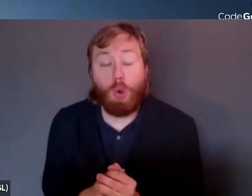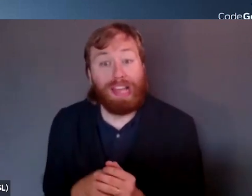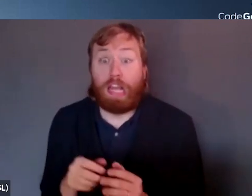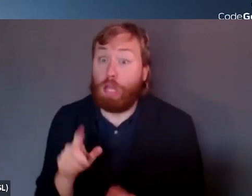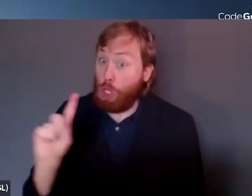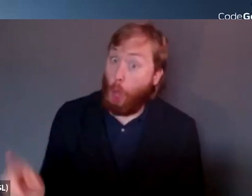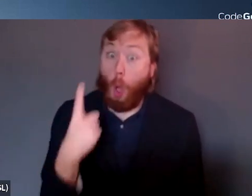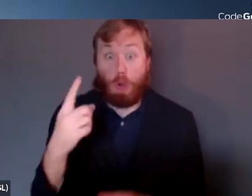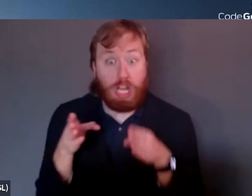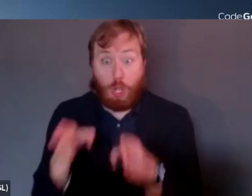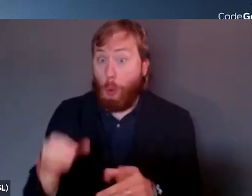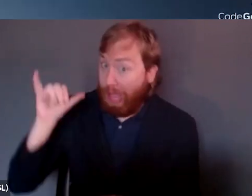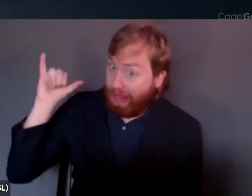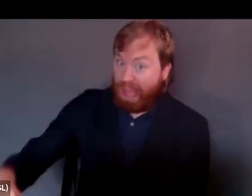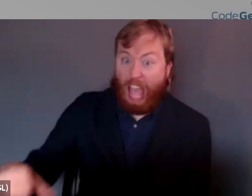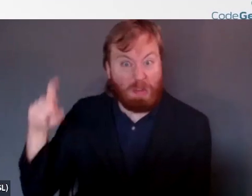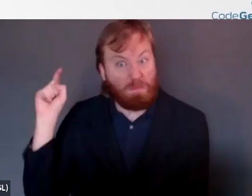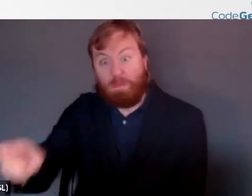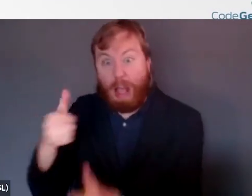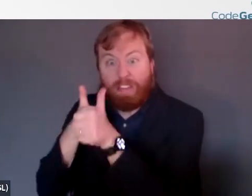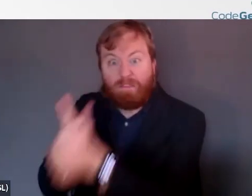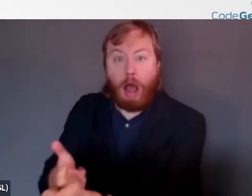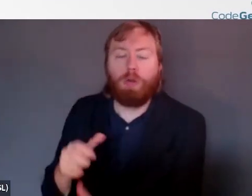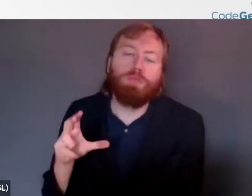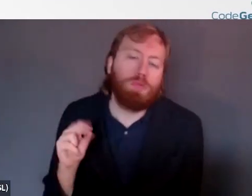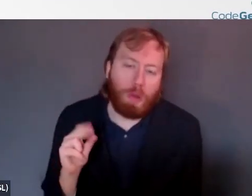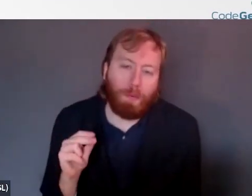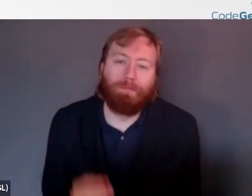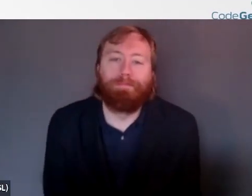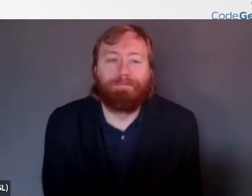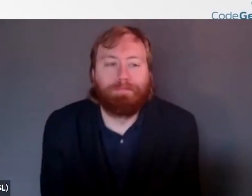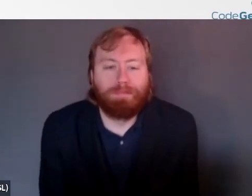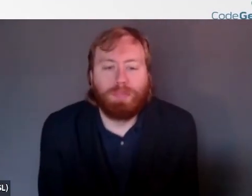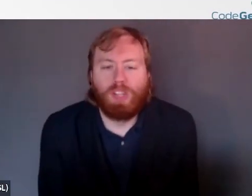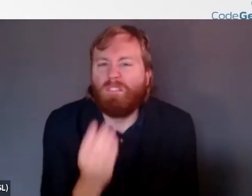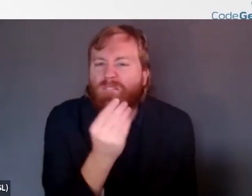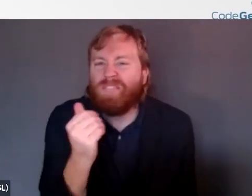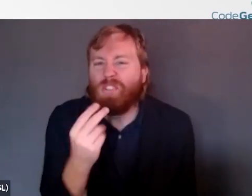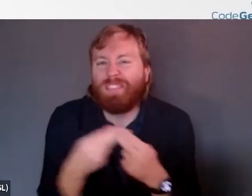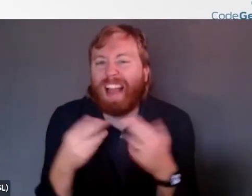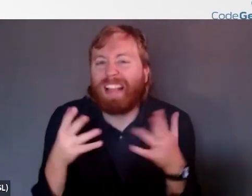All right, let's see. Just a few more slides to wrap us up here. Recapping our goal,